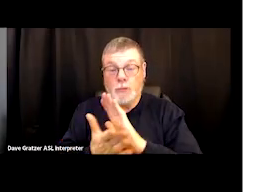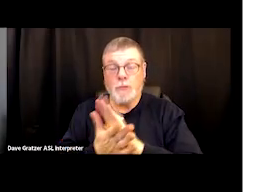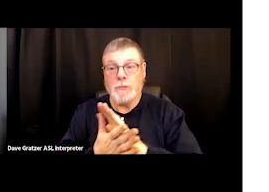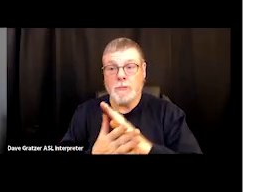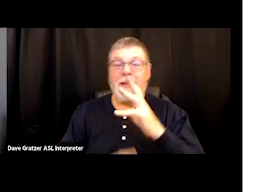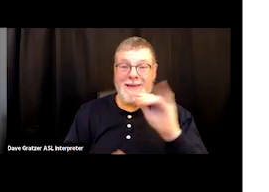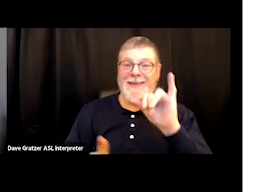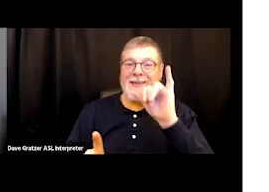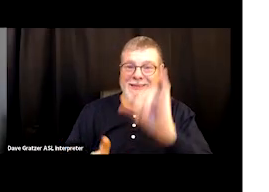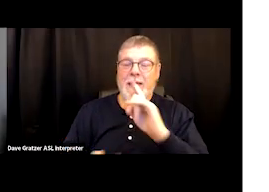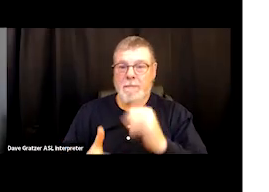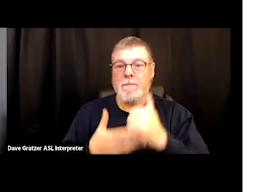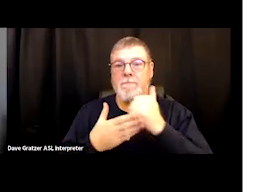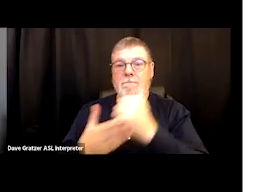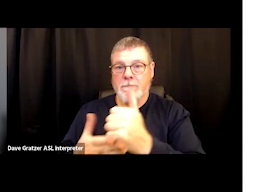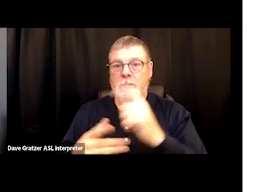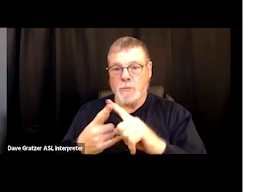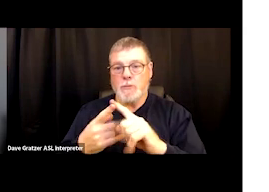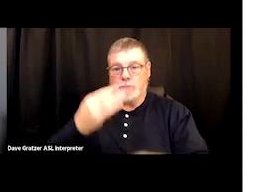that could be very helpful to supplemental evidence